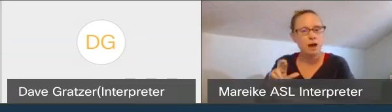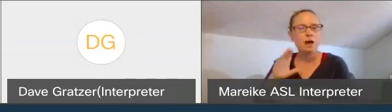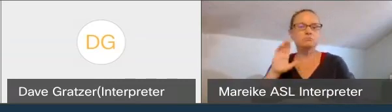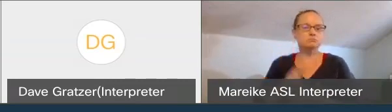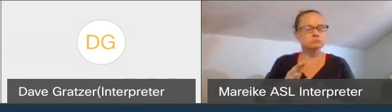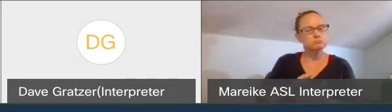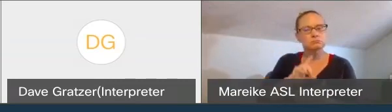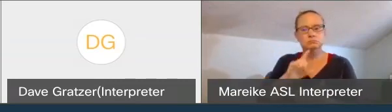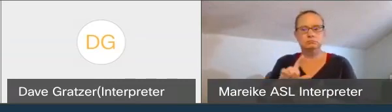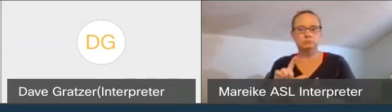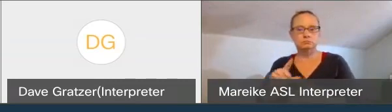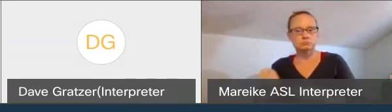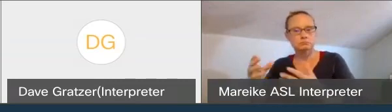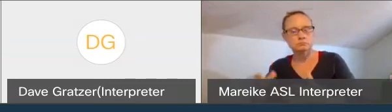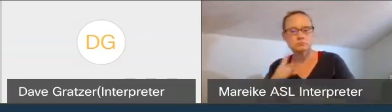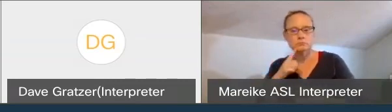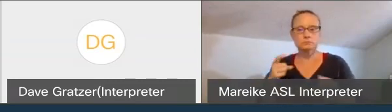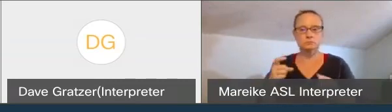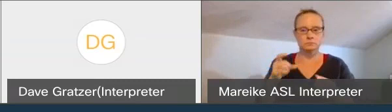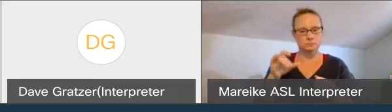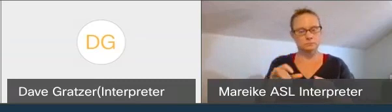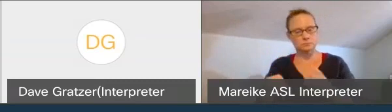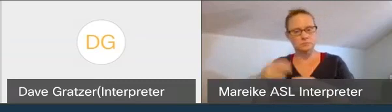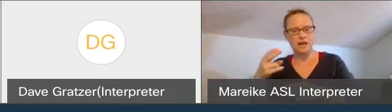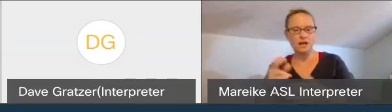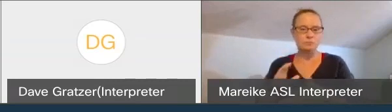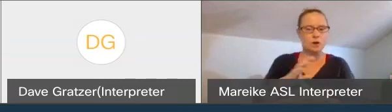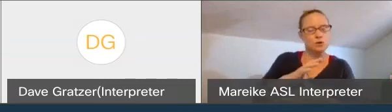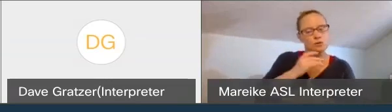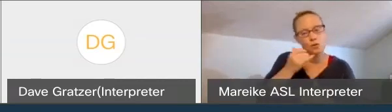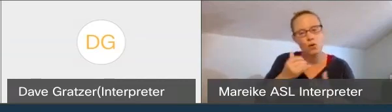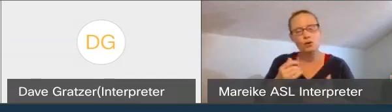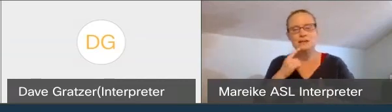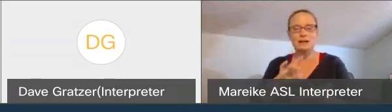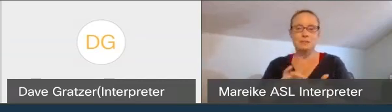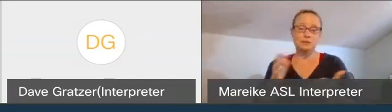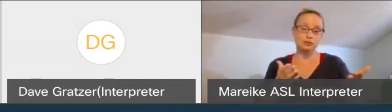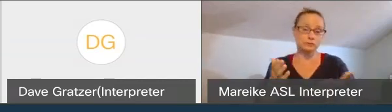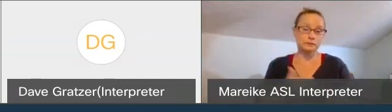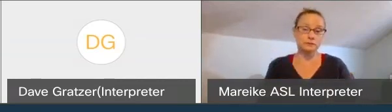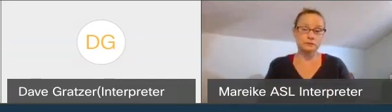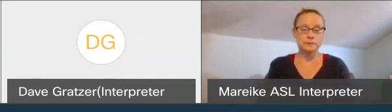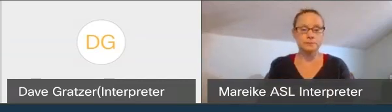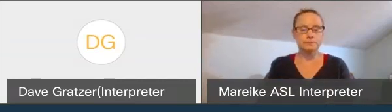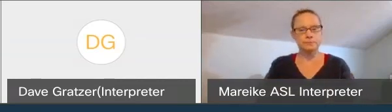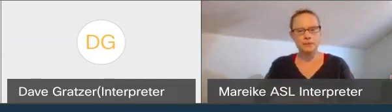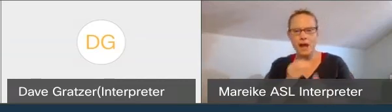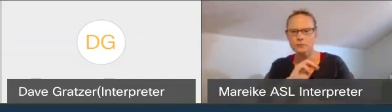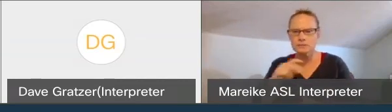um, to--to handle higher-priority calls and medical services. "How does MAAP benefit the individual?"